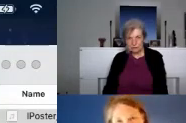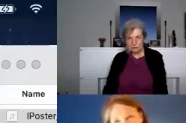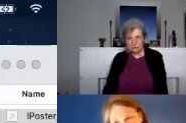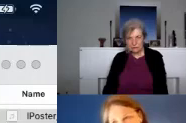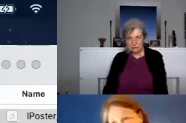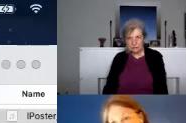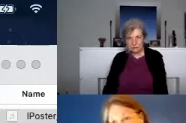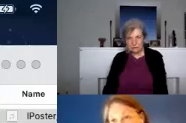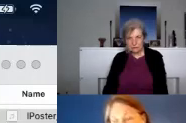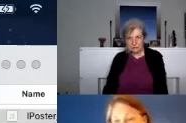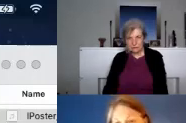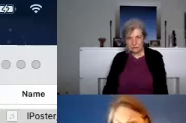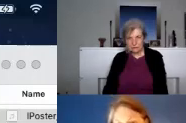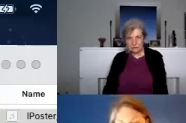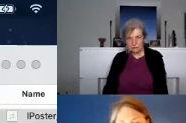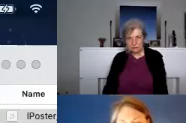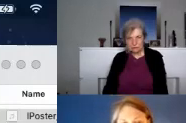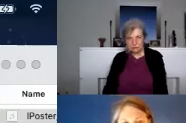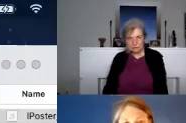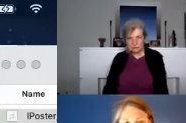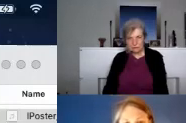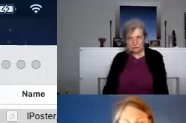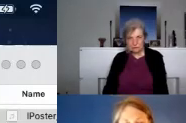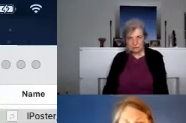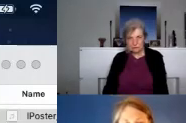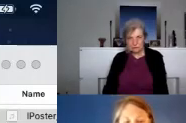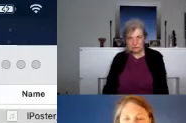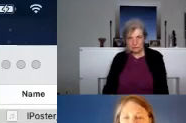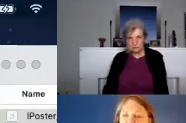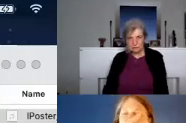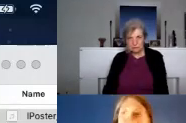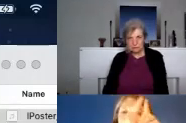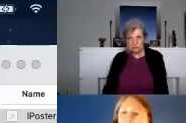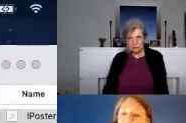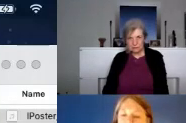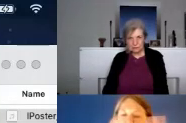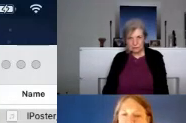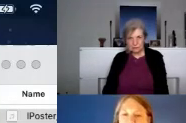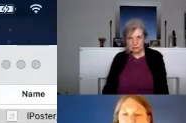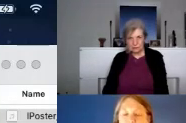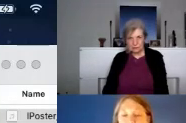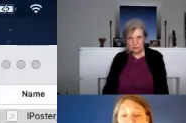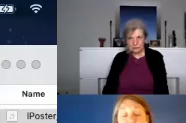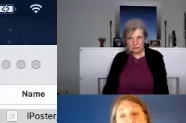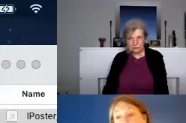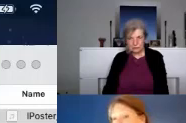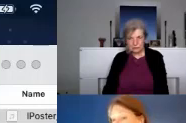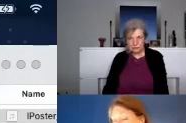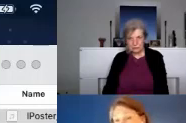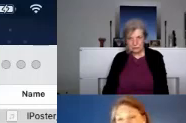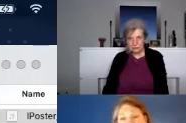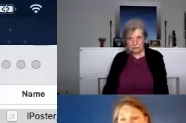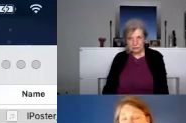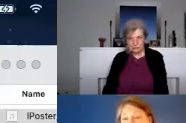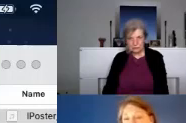07:34:13 And bring up the points that you want. It is nonlinear, so during the question.